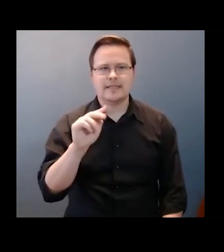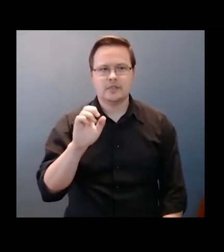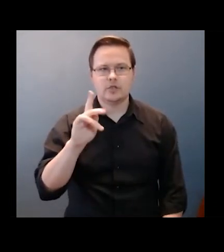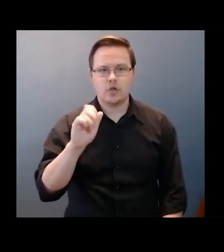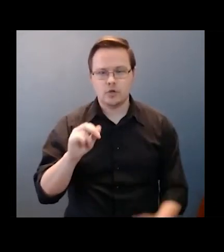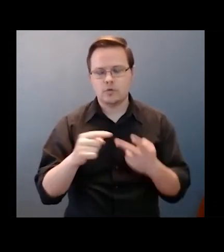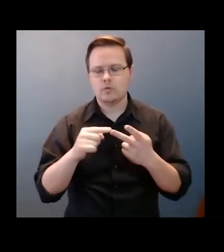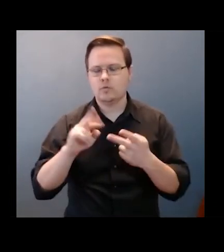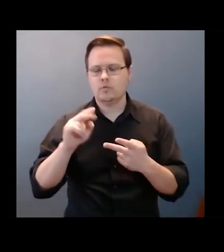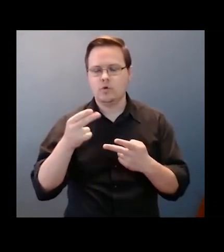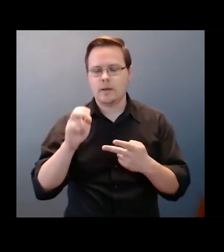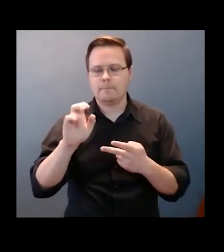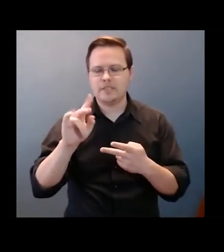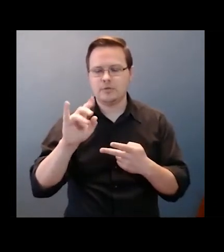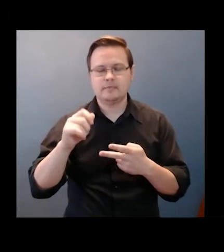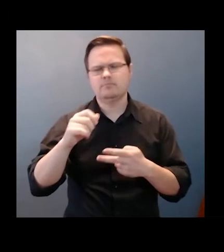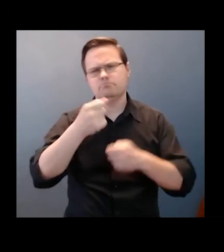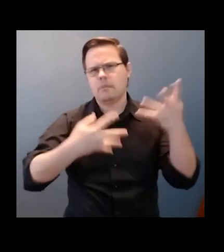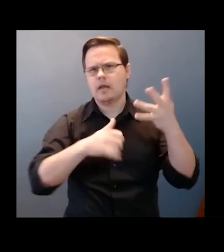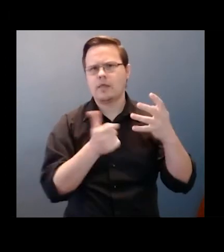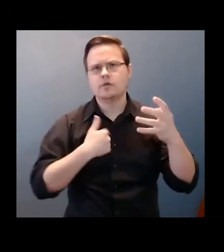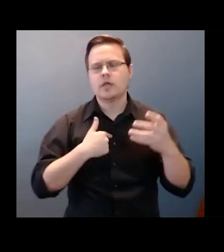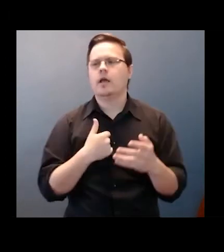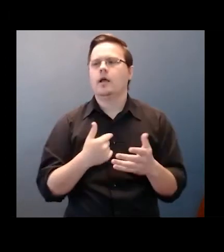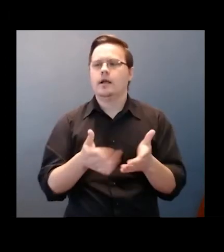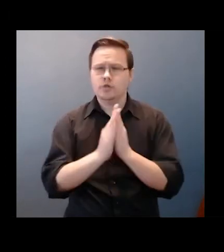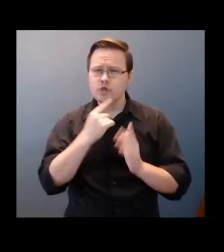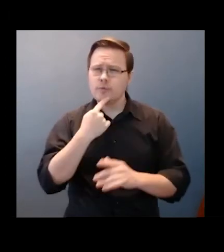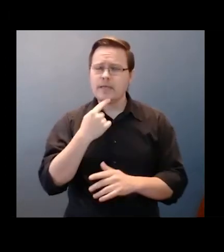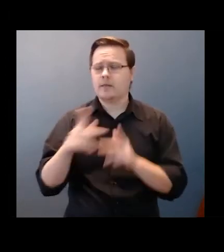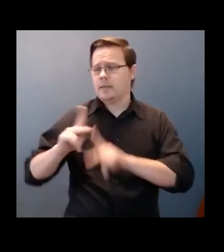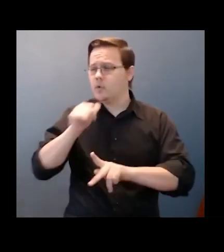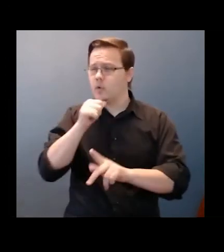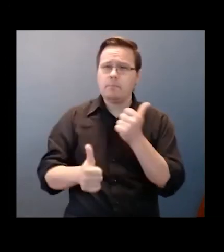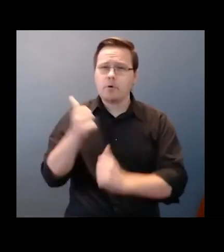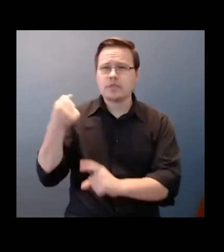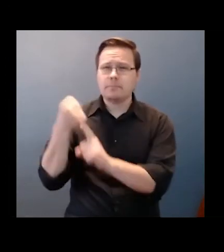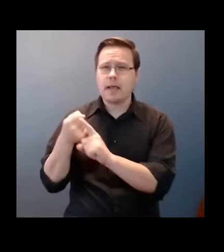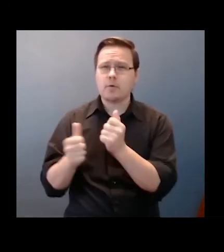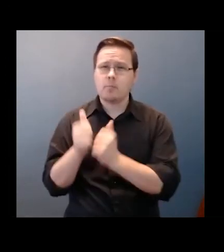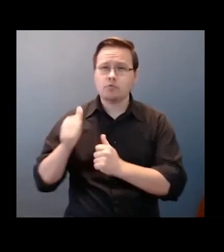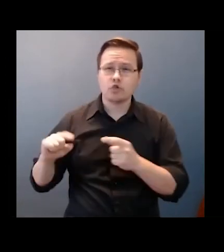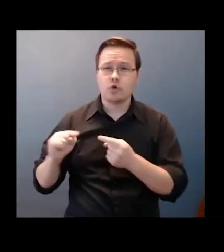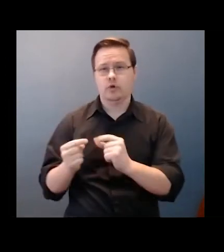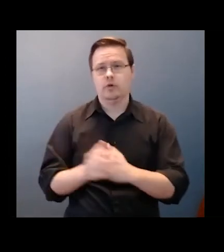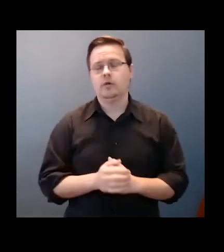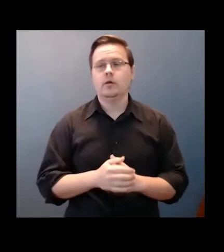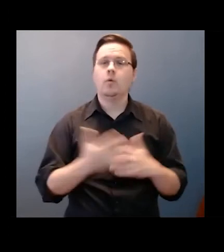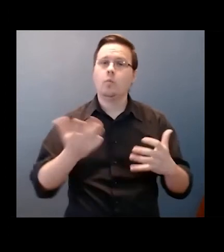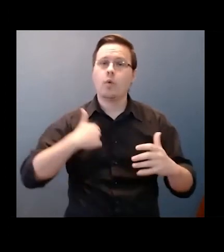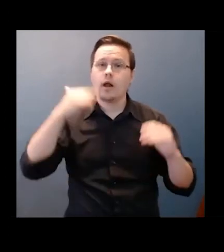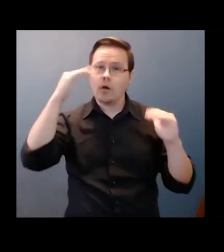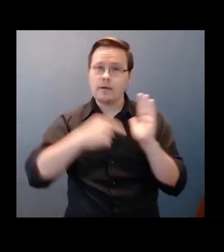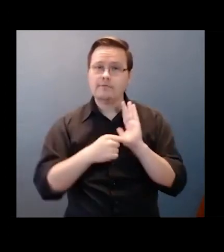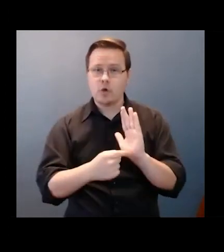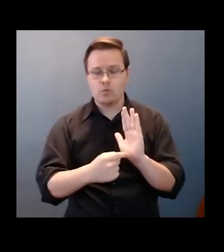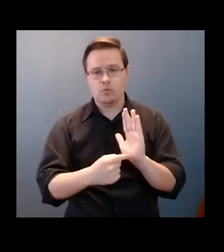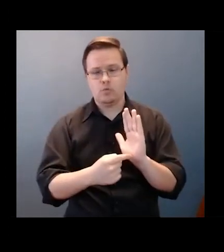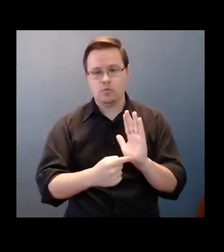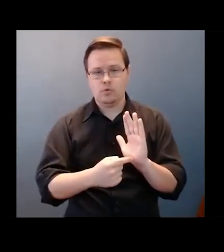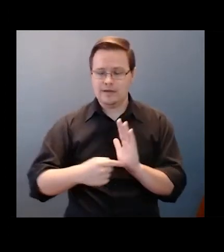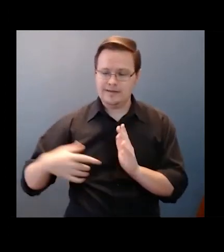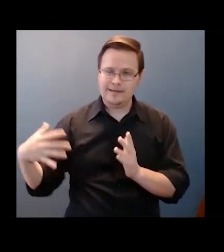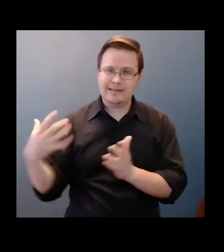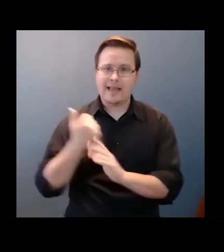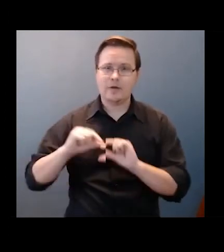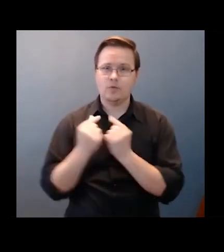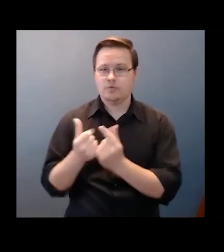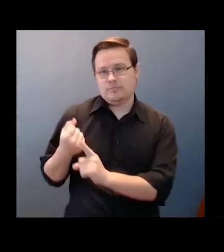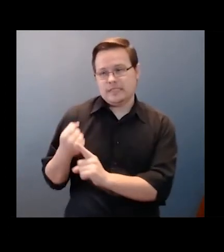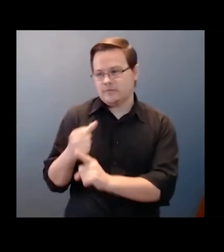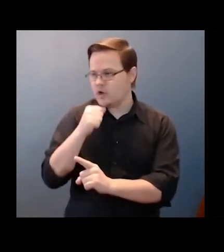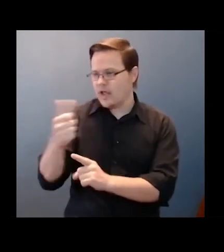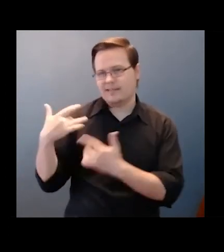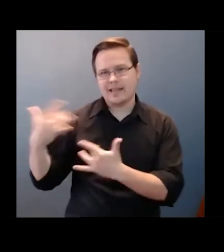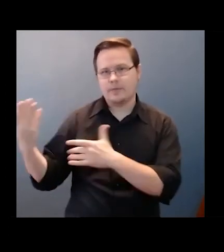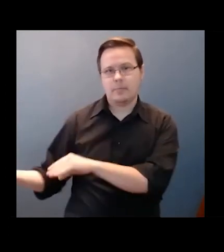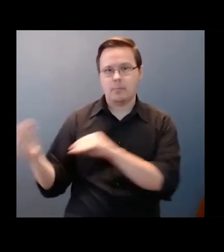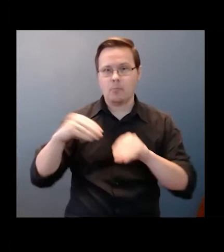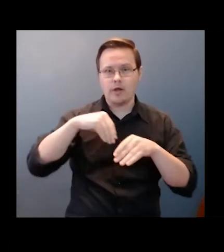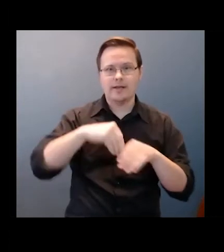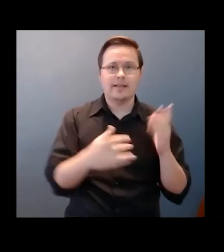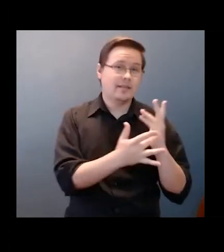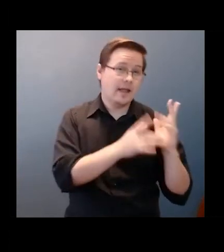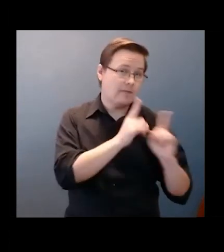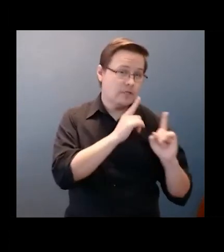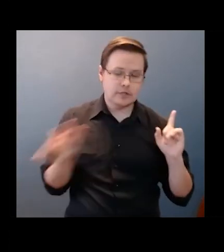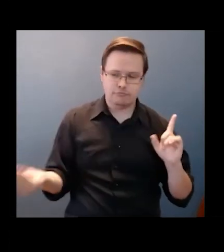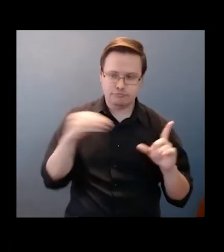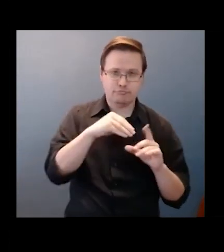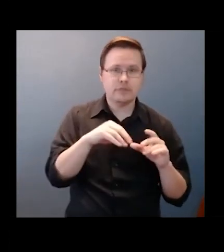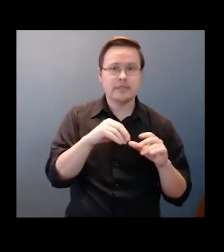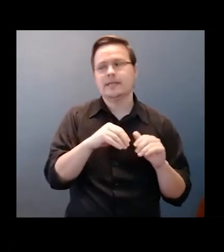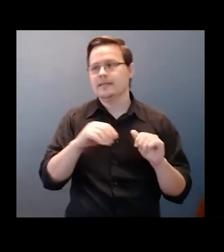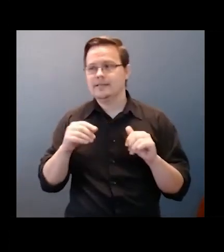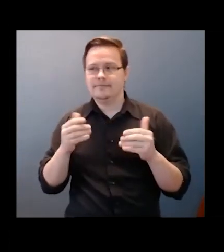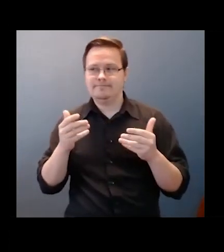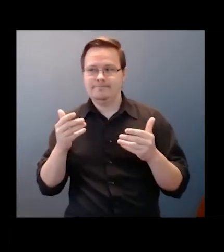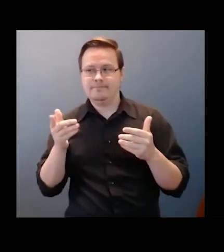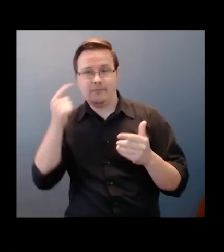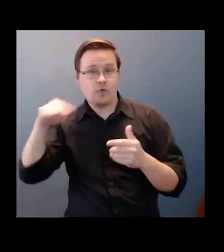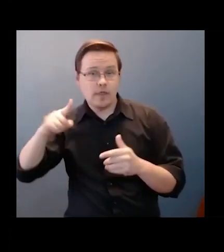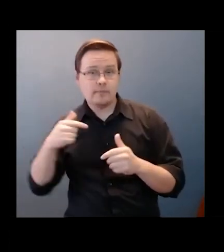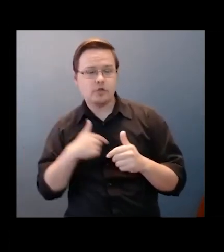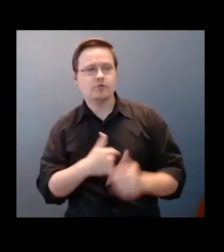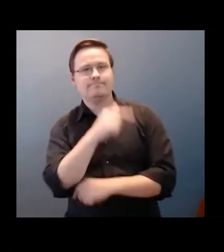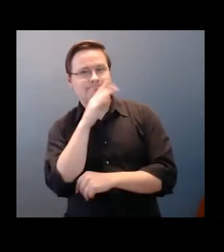Eubanks with we have Benjamin others out argue that it should be the will of those most directly impacted or harmed. But what I hope I've shown is that get getting groups who are not usually brought into the technology conversation to be able to articulate